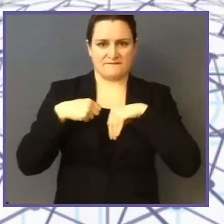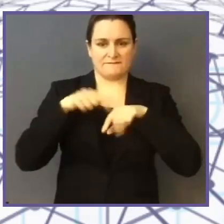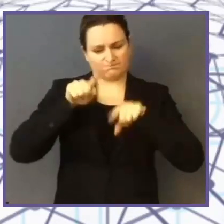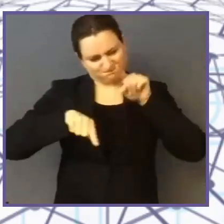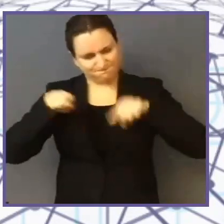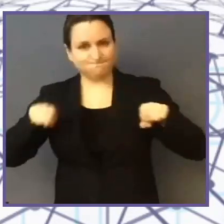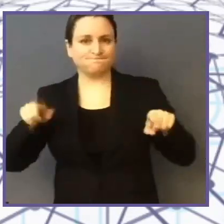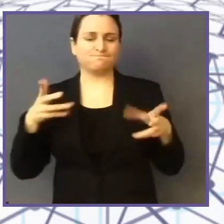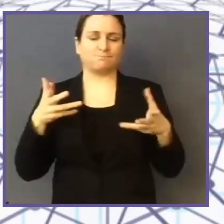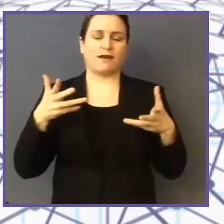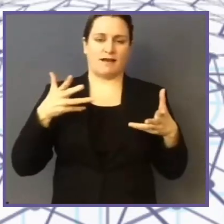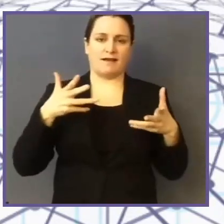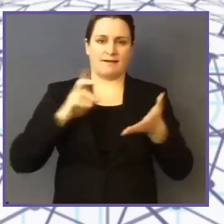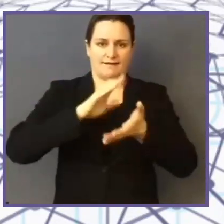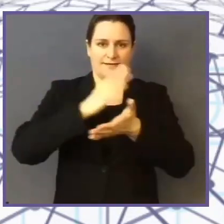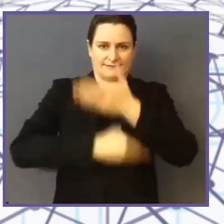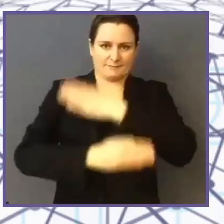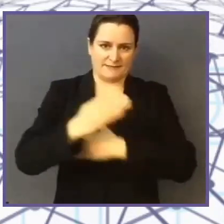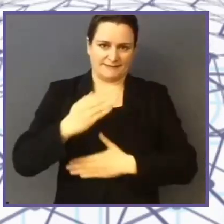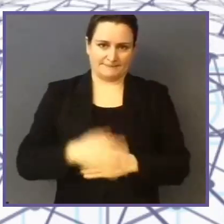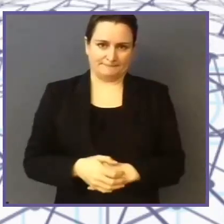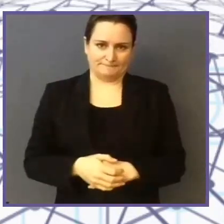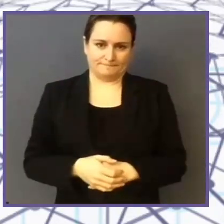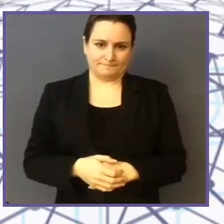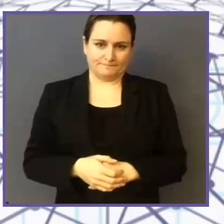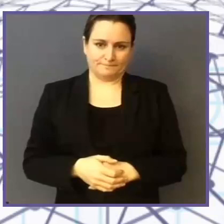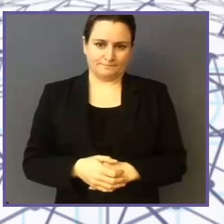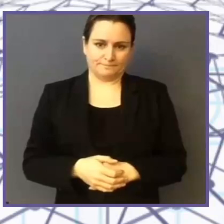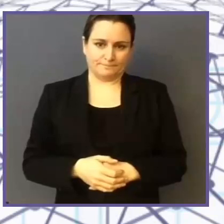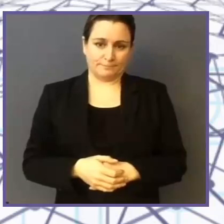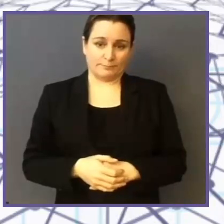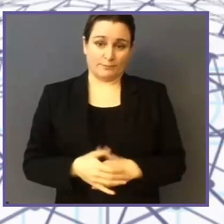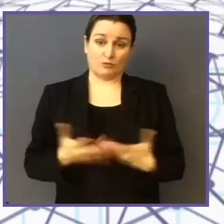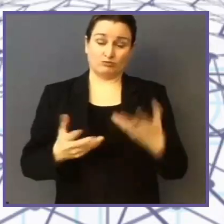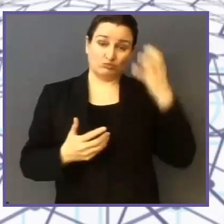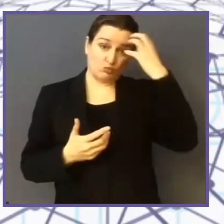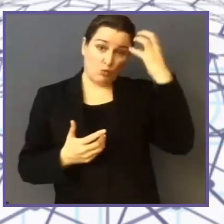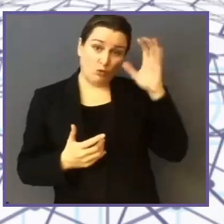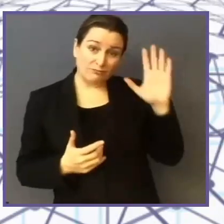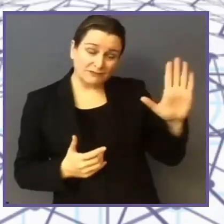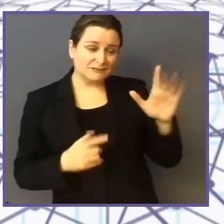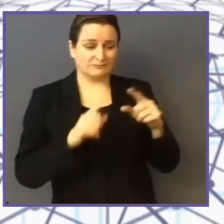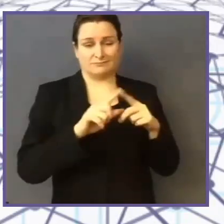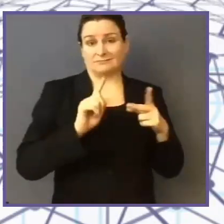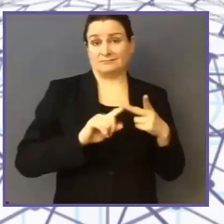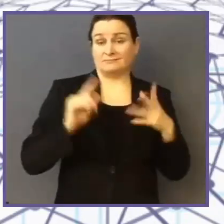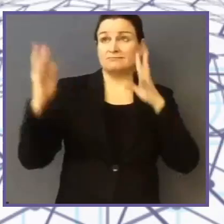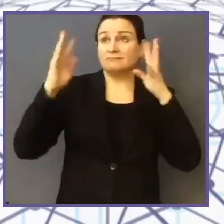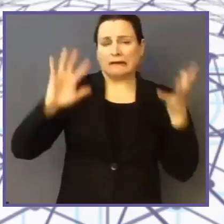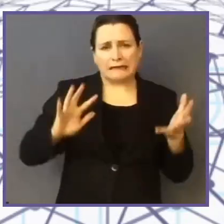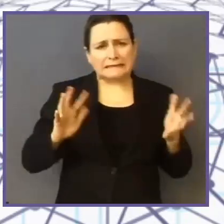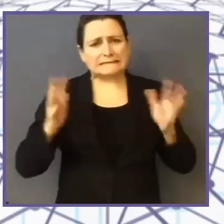The issues of competing agendas, ongoing humanitarian crisis and resourcing are what are Opie's